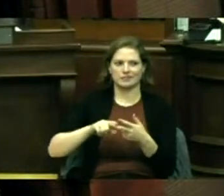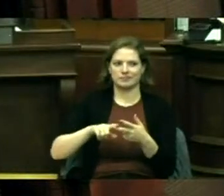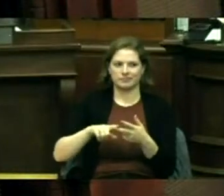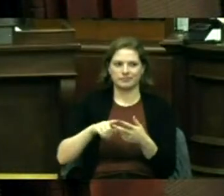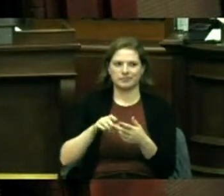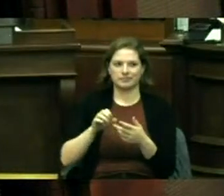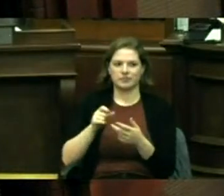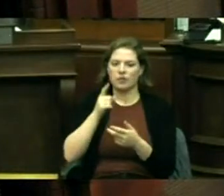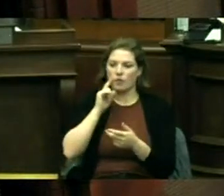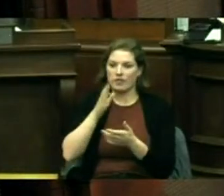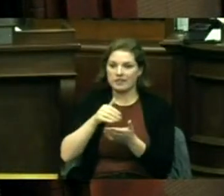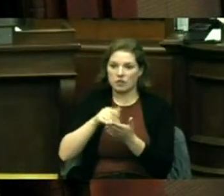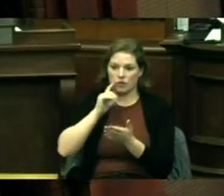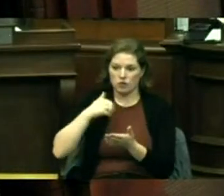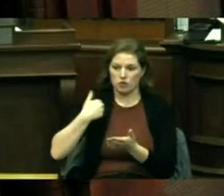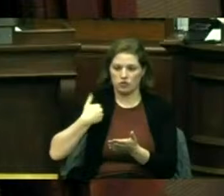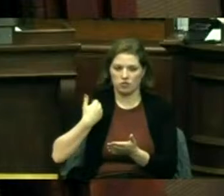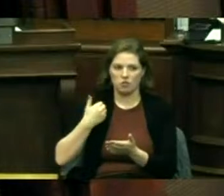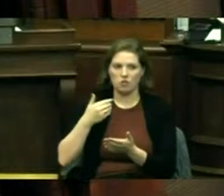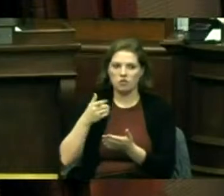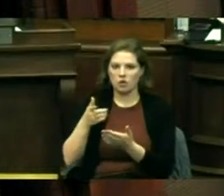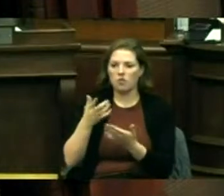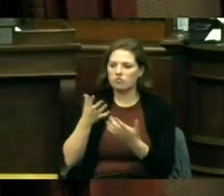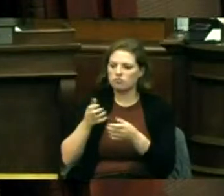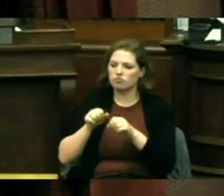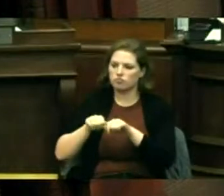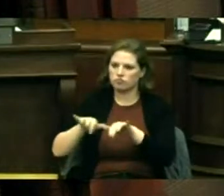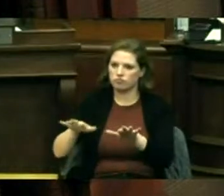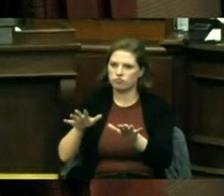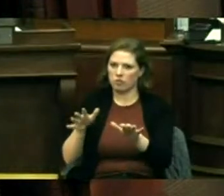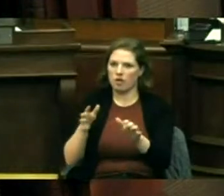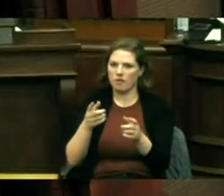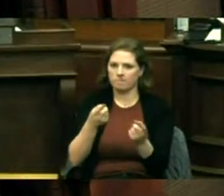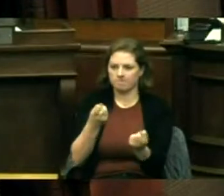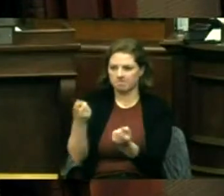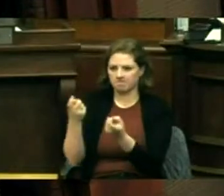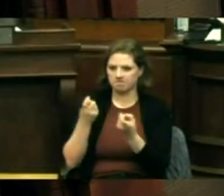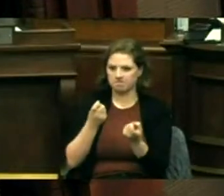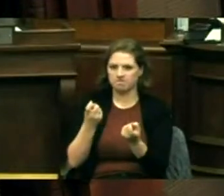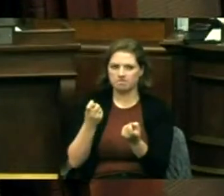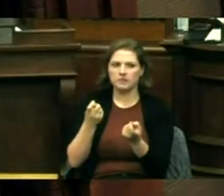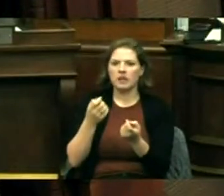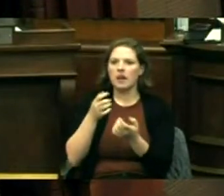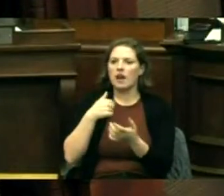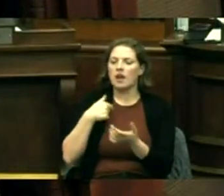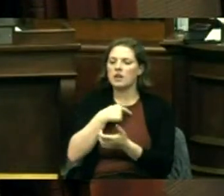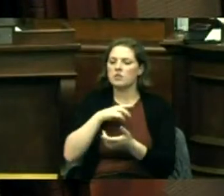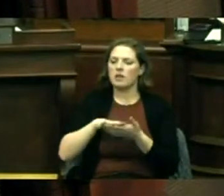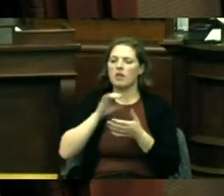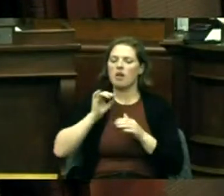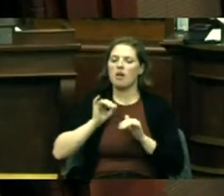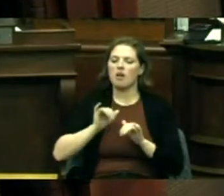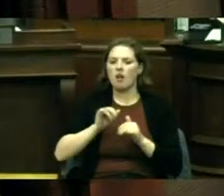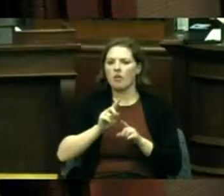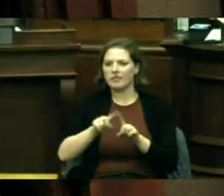restorative practices, and so that Vendor Center for youth was